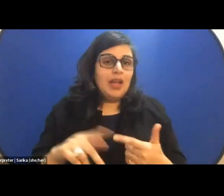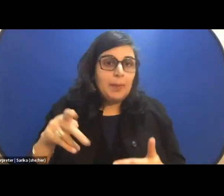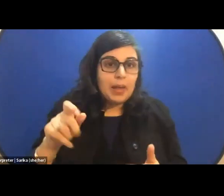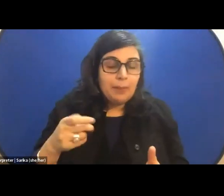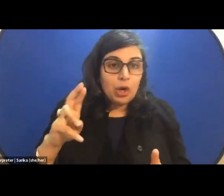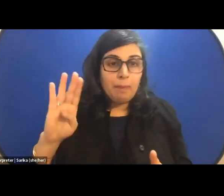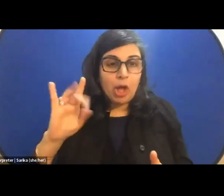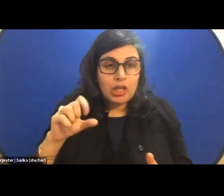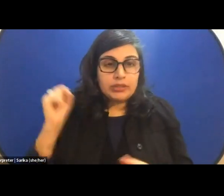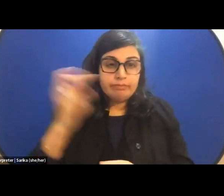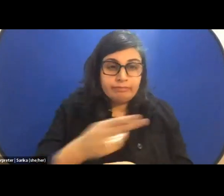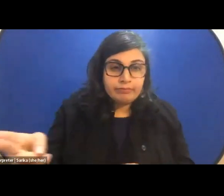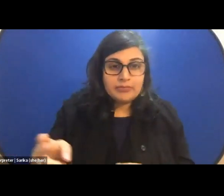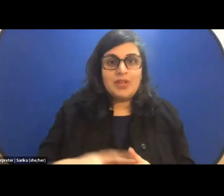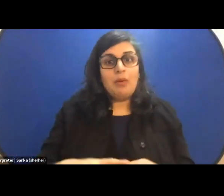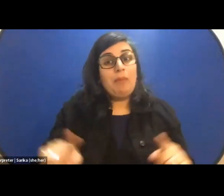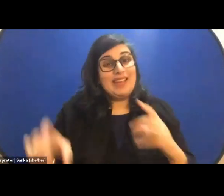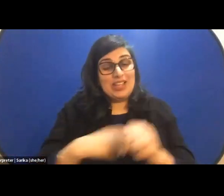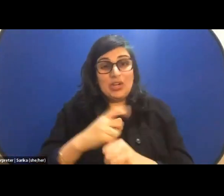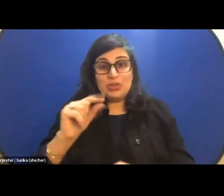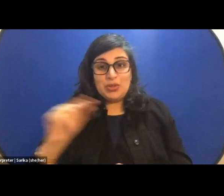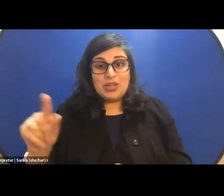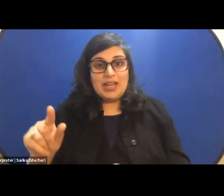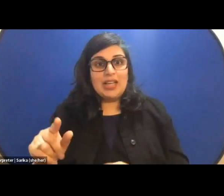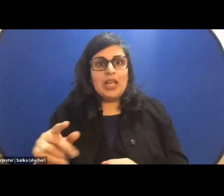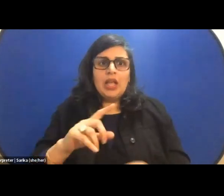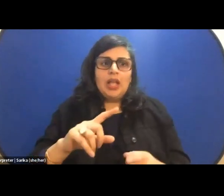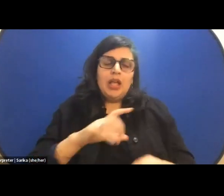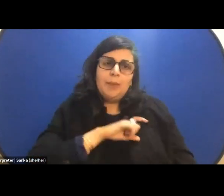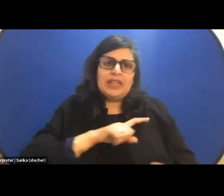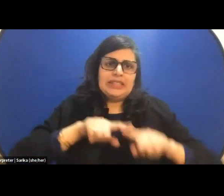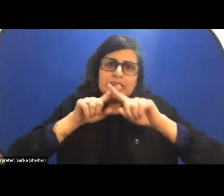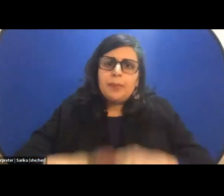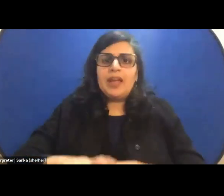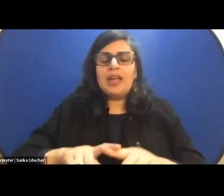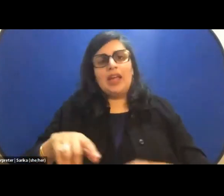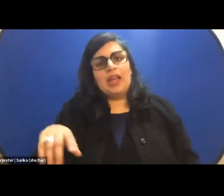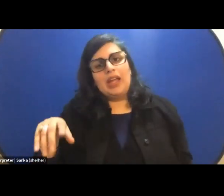used flash bangs, pepper balls and heard protestors out of areas. But in 2020,